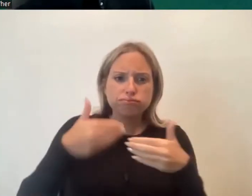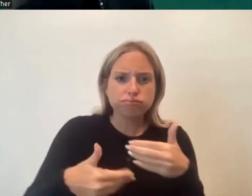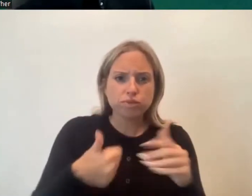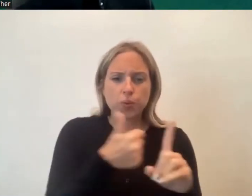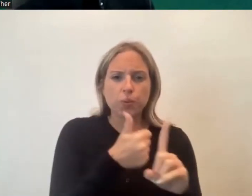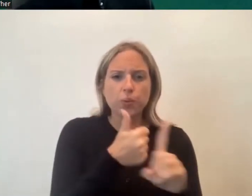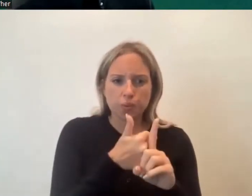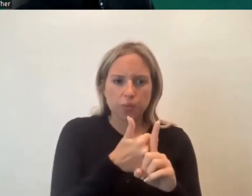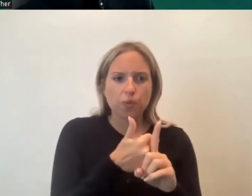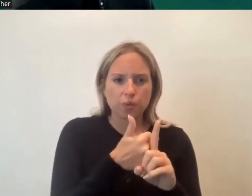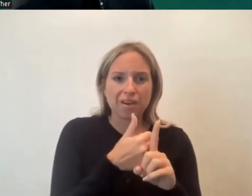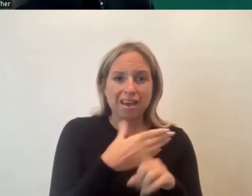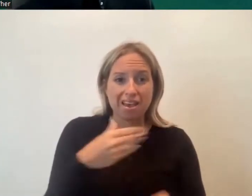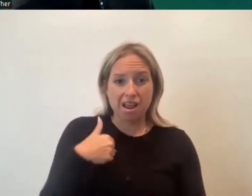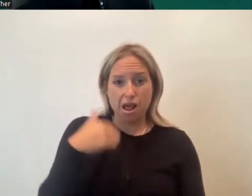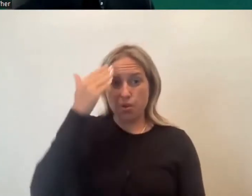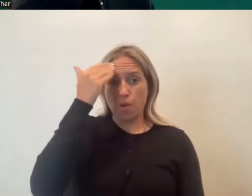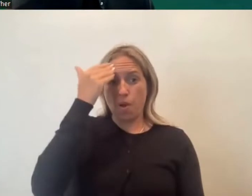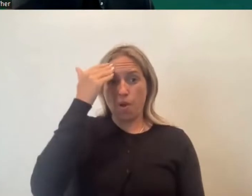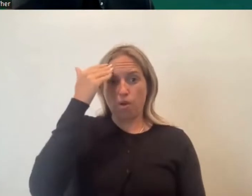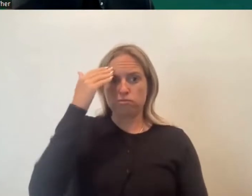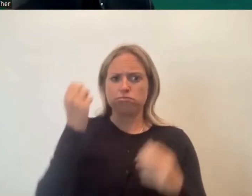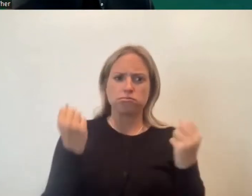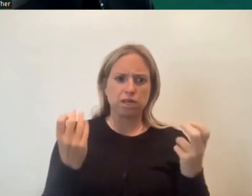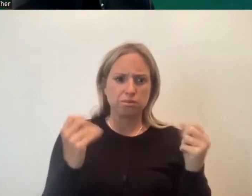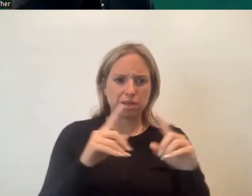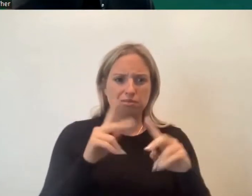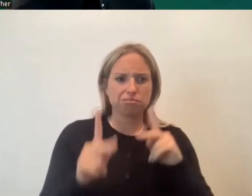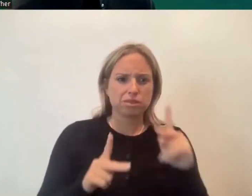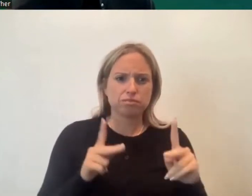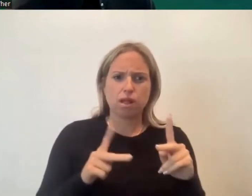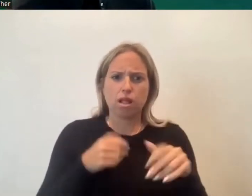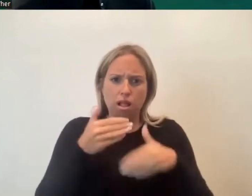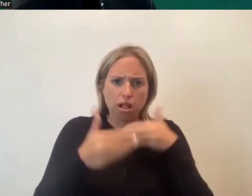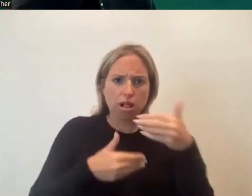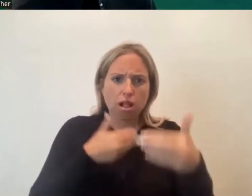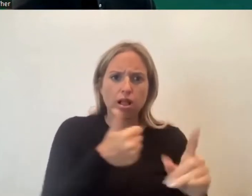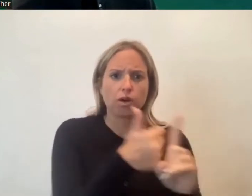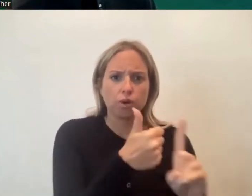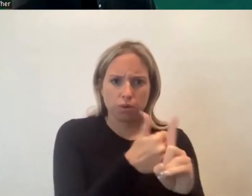And I know for a fact that a lot of people go through this process on your own.